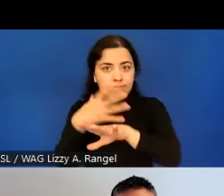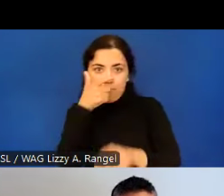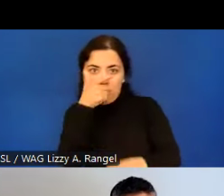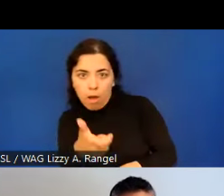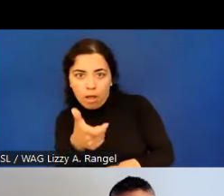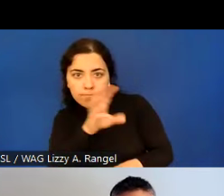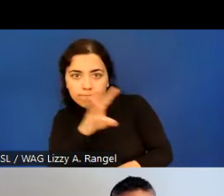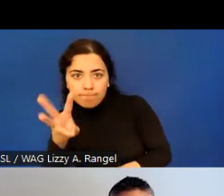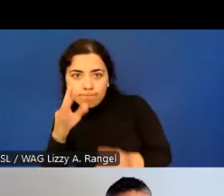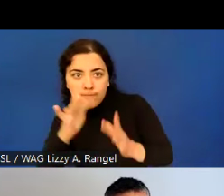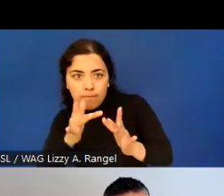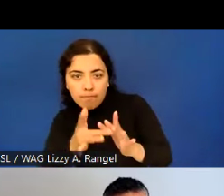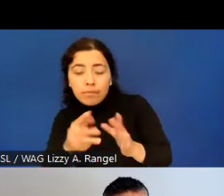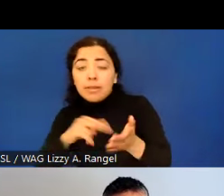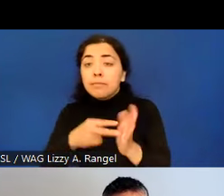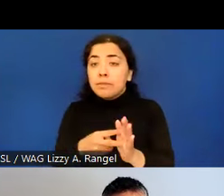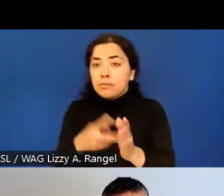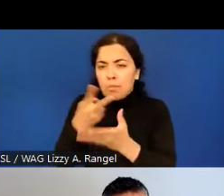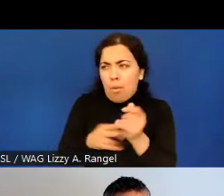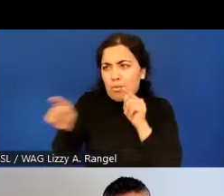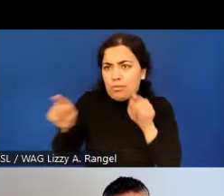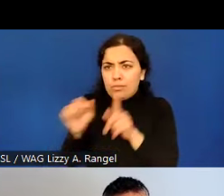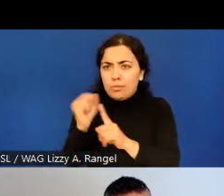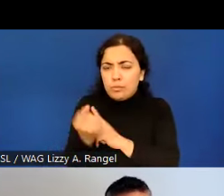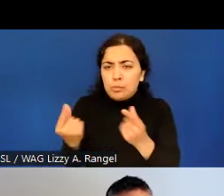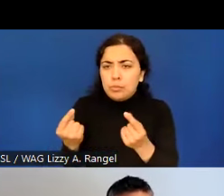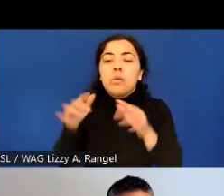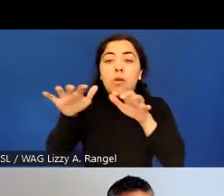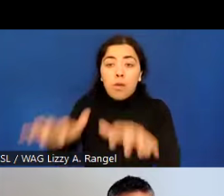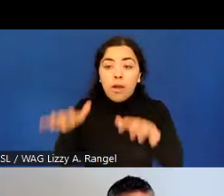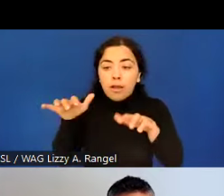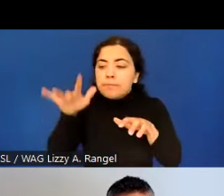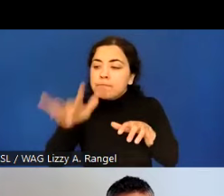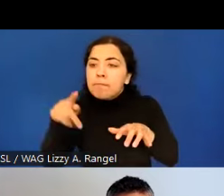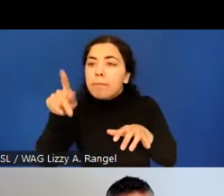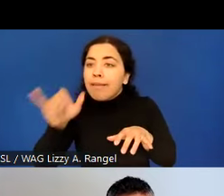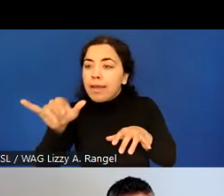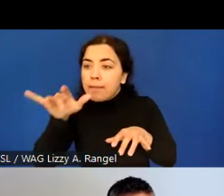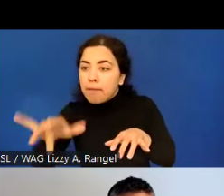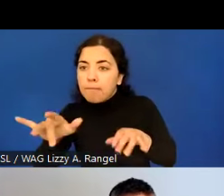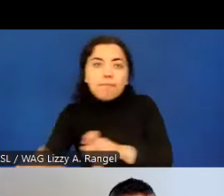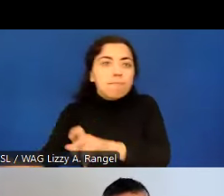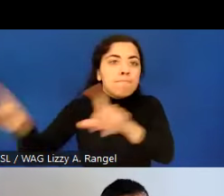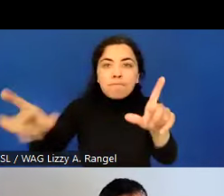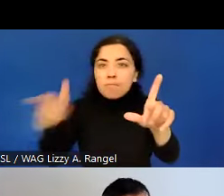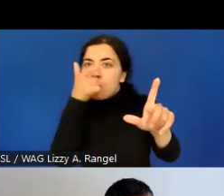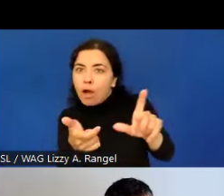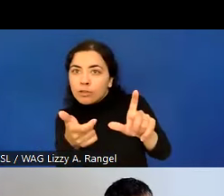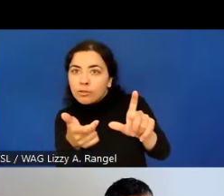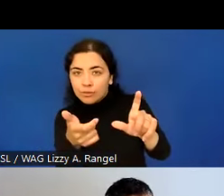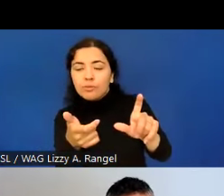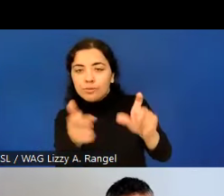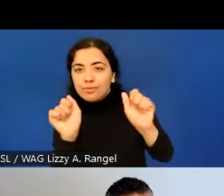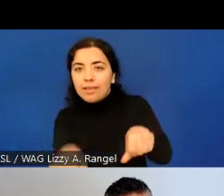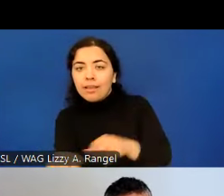click play on a video player to watch the live event. A broader definition of livestreaming